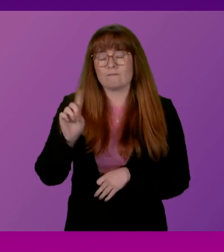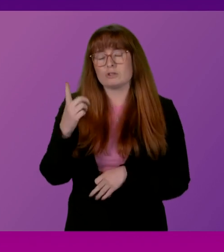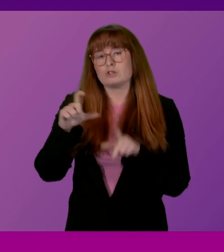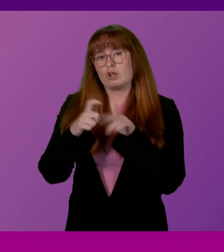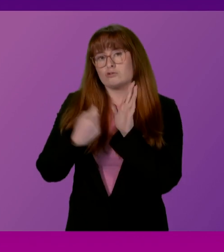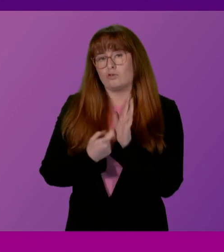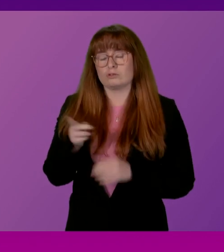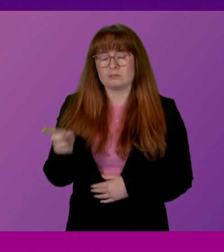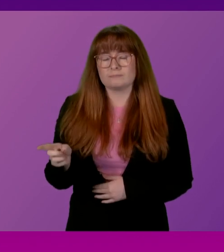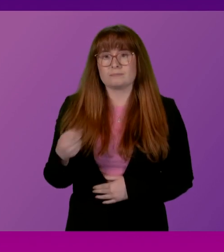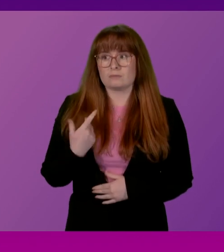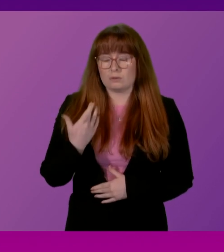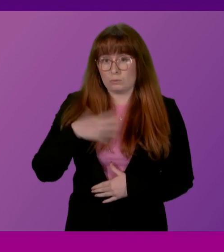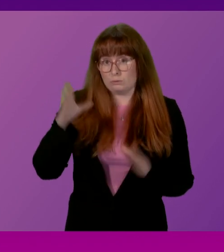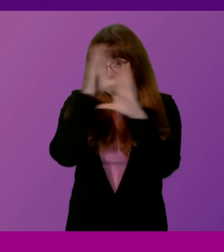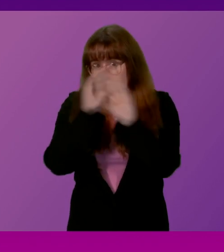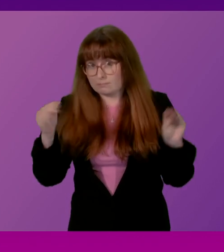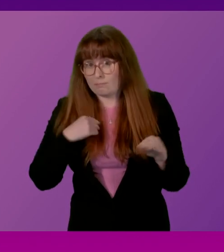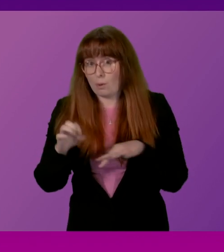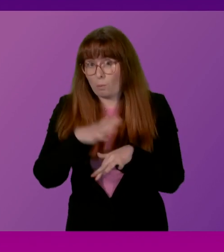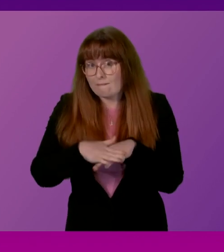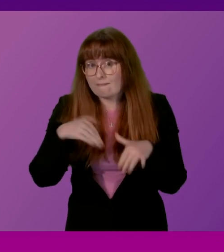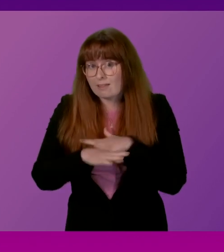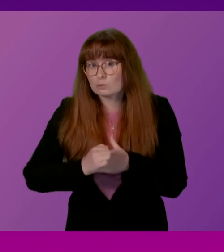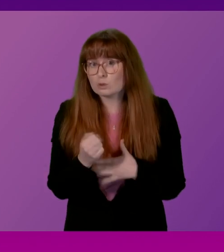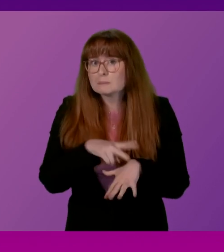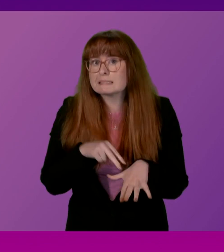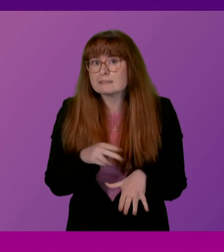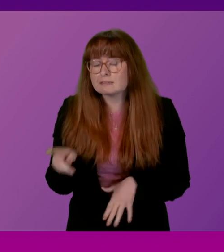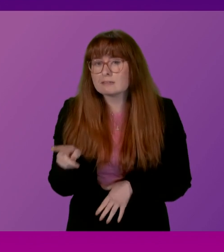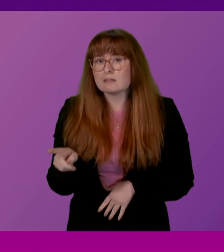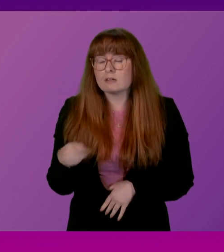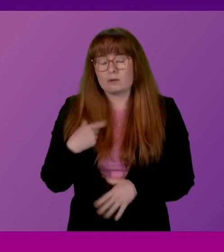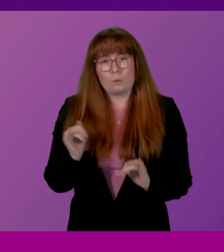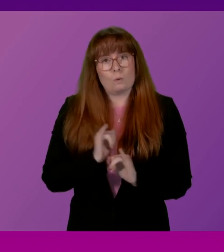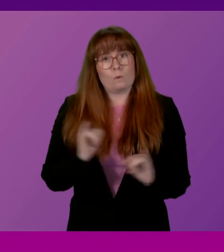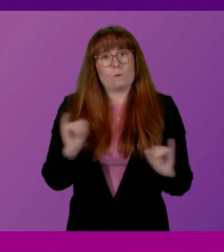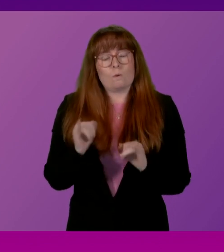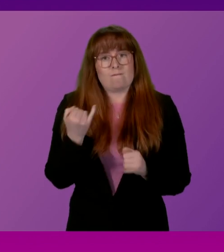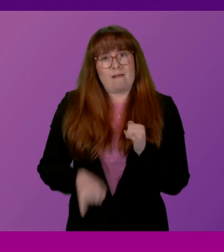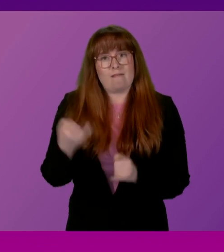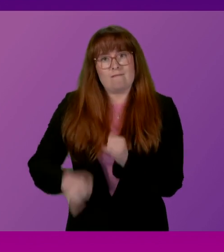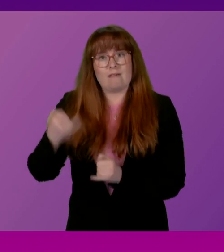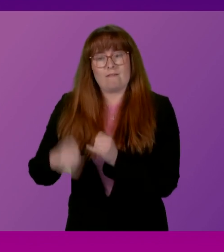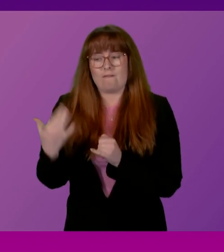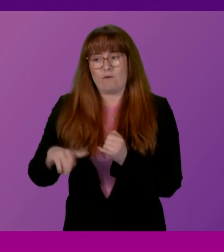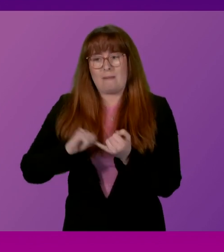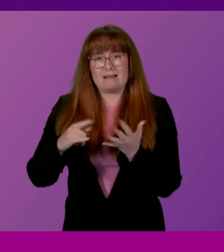I remind members that my wife is a serving police officer. Serious failures in the Scottish National Party’s centralisation of Police Scotland